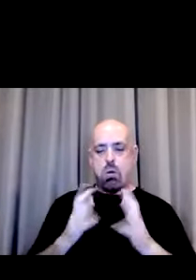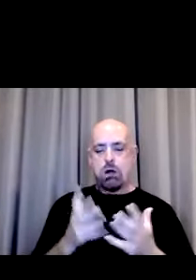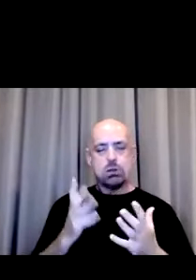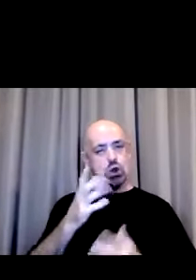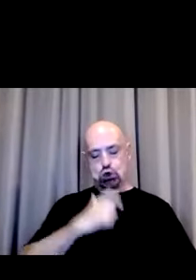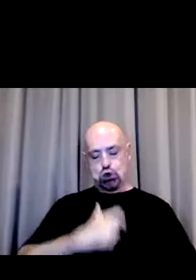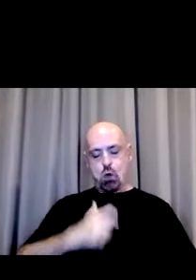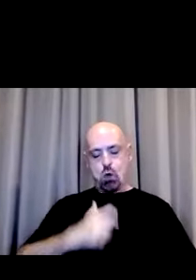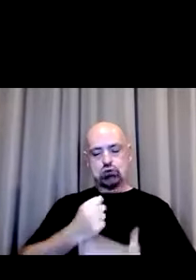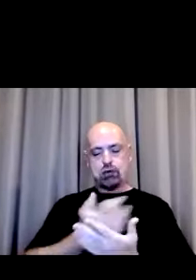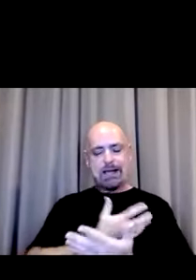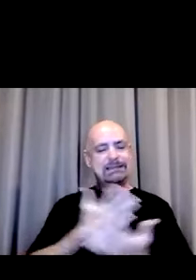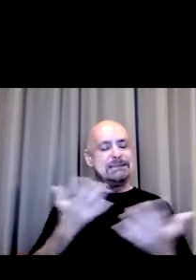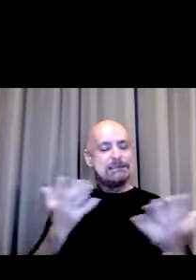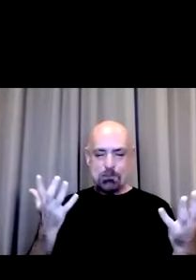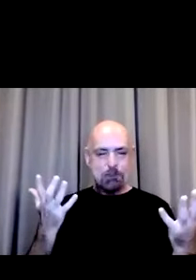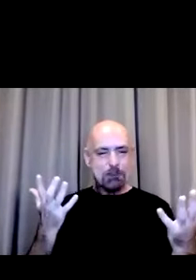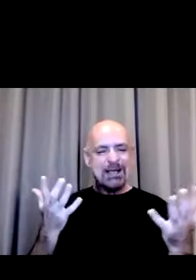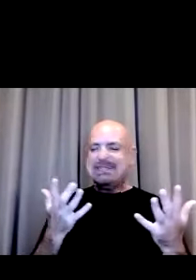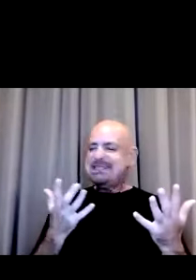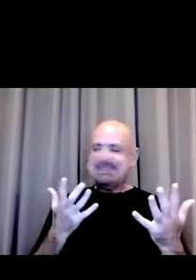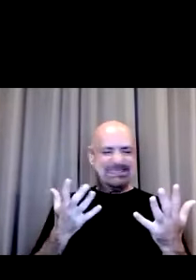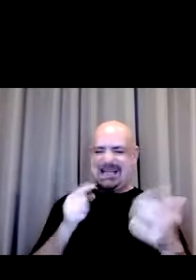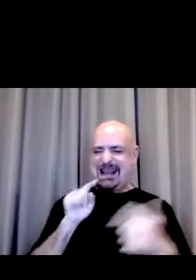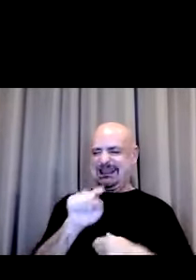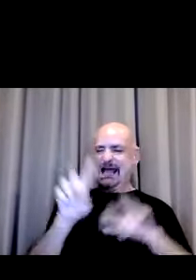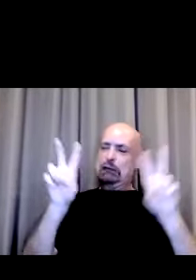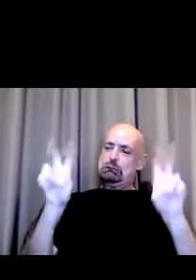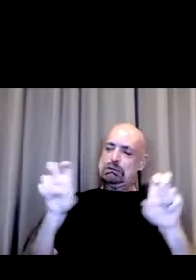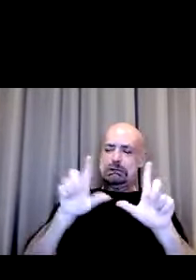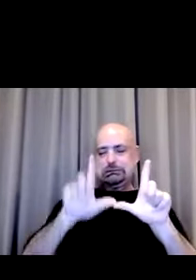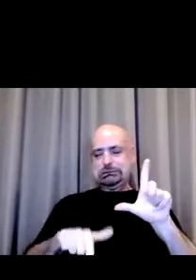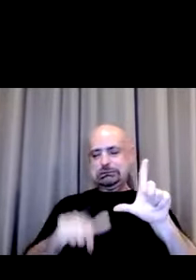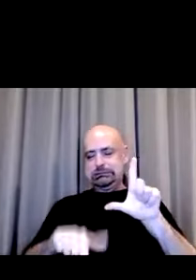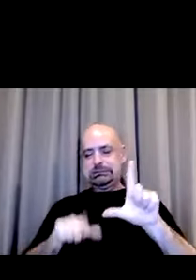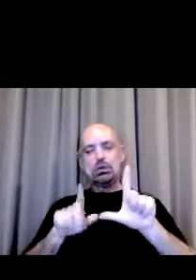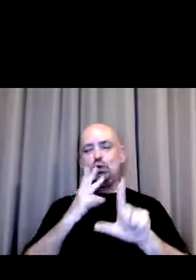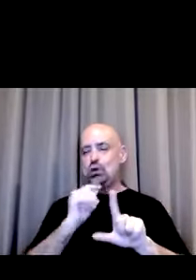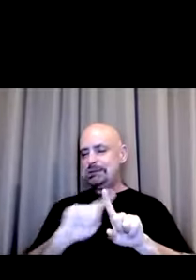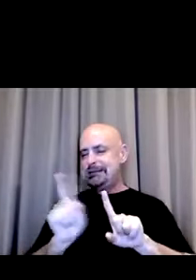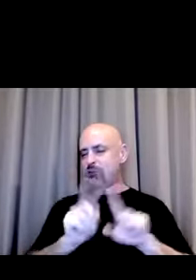perhaps the most underestimated philosopher of the enlightenment which